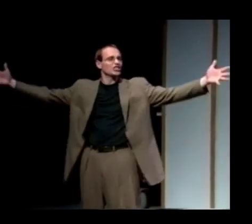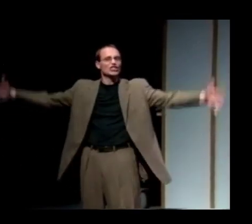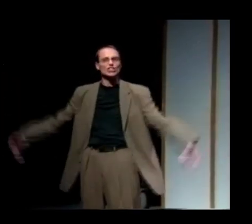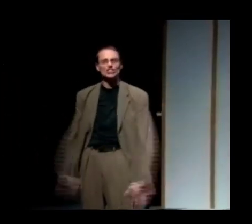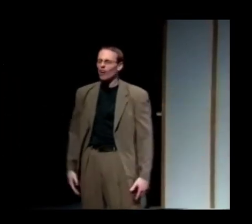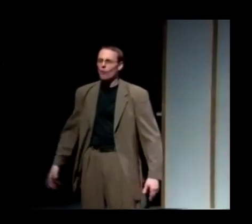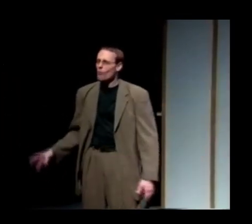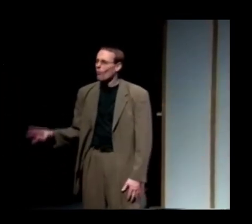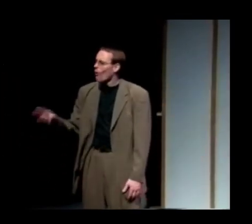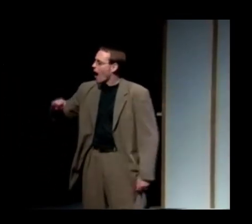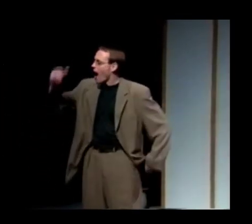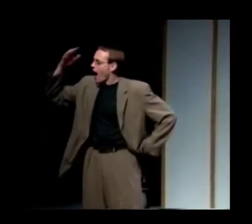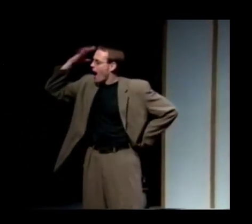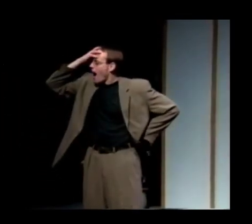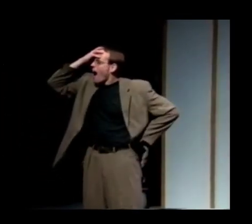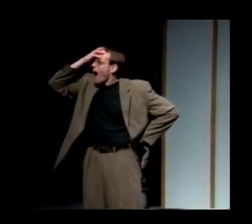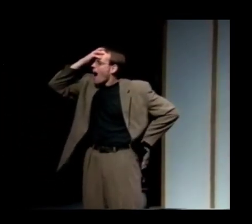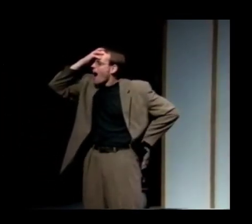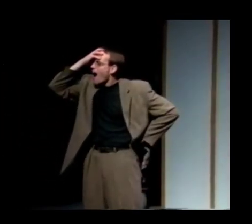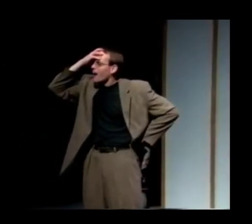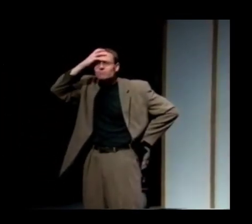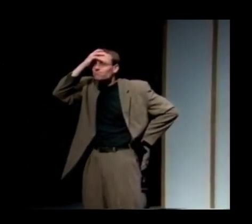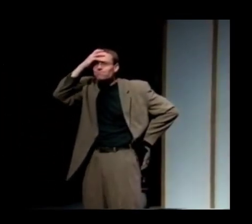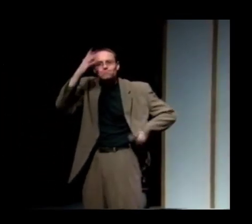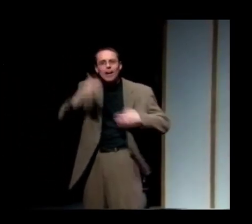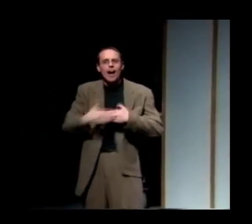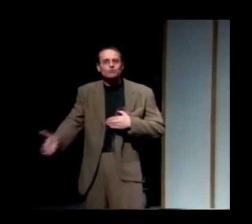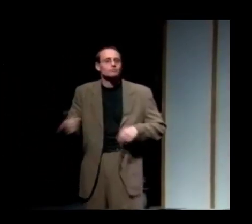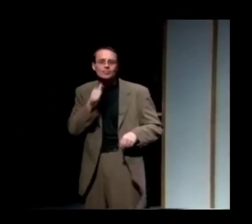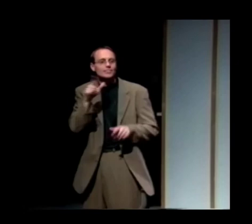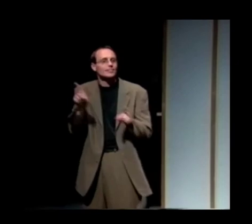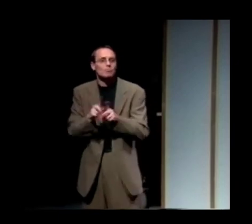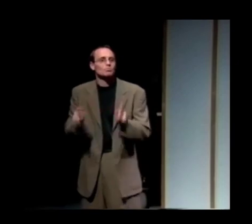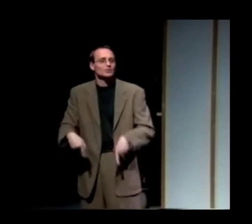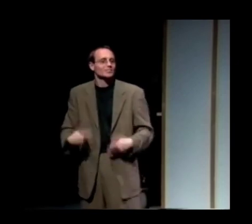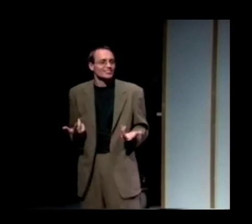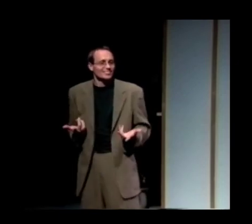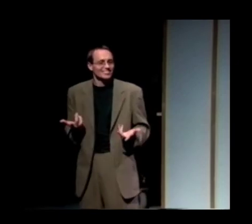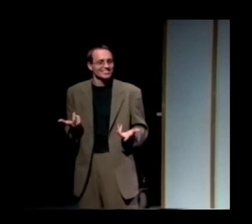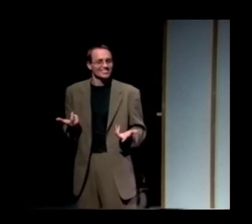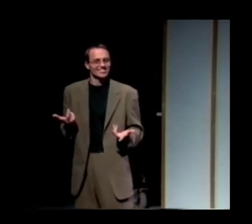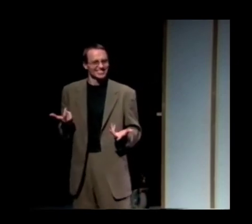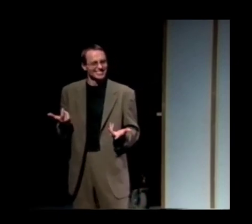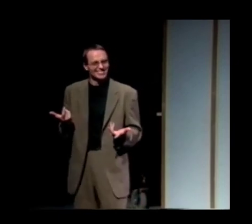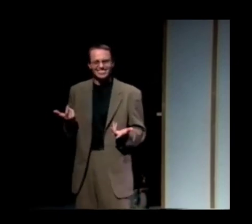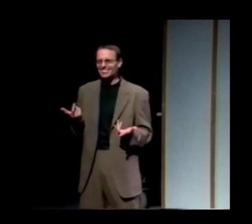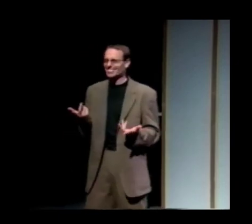I SAW THAT MOVIE. OH, MY GOSH! THAT MOVIE WAS WILD. AFTER THAT-- I'M A CHANGED PERSON